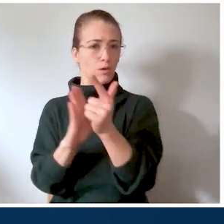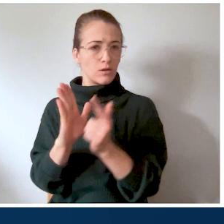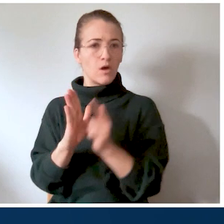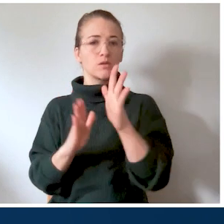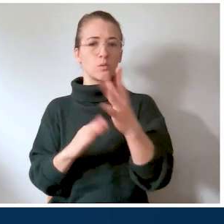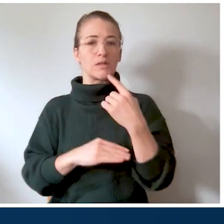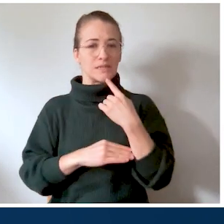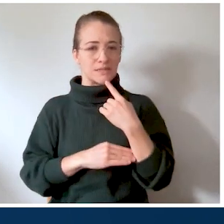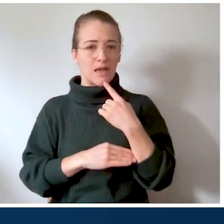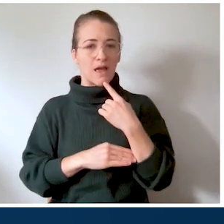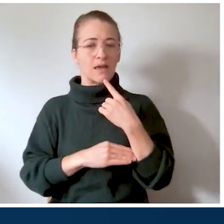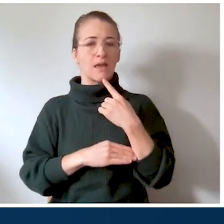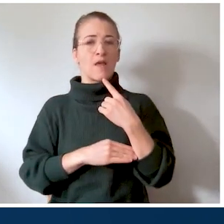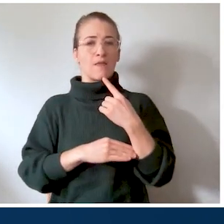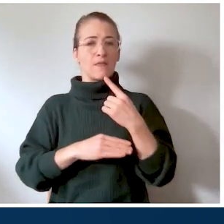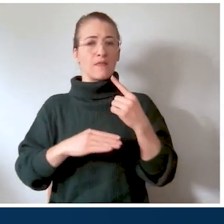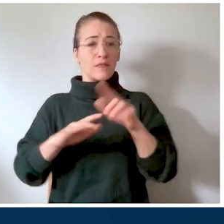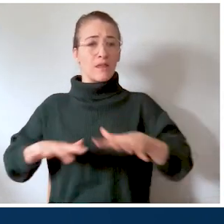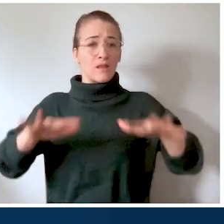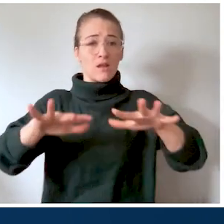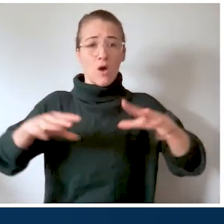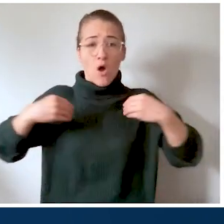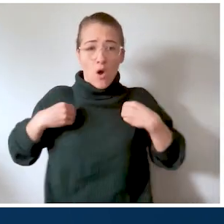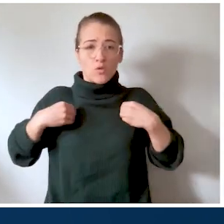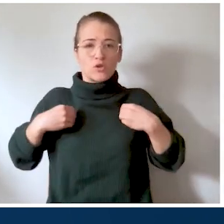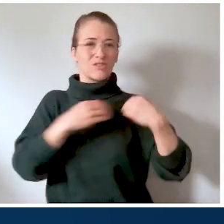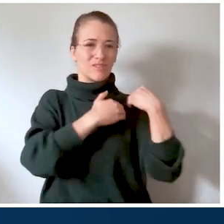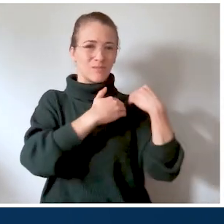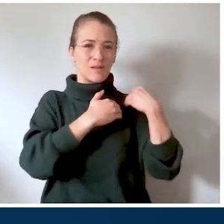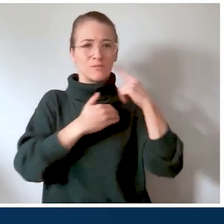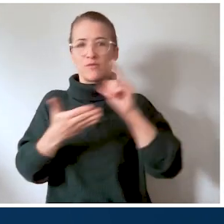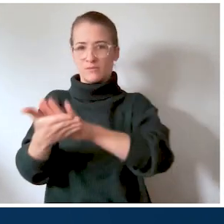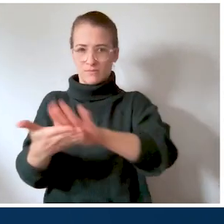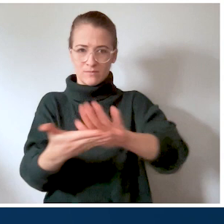that property owners are responsible for removing the snow and the ice.